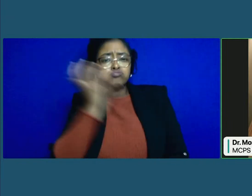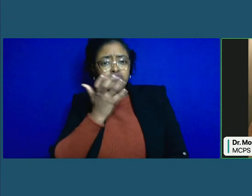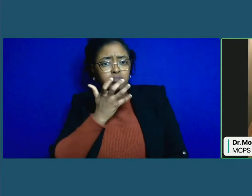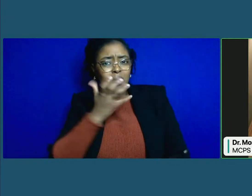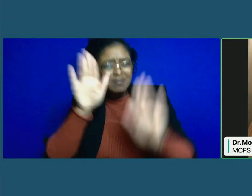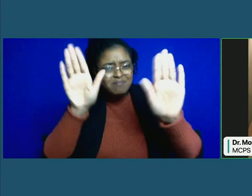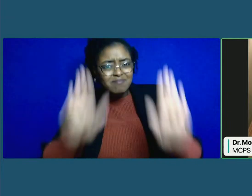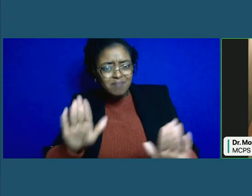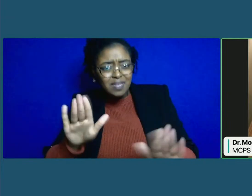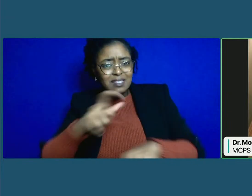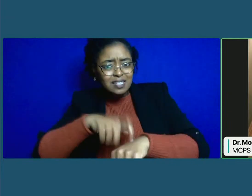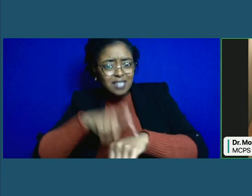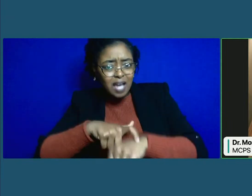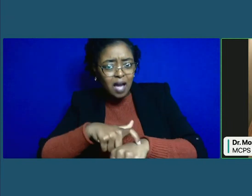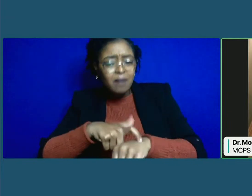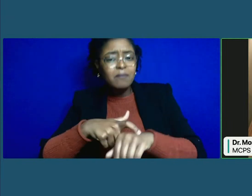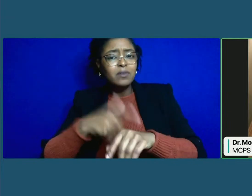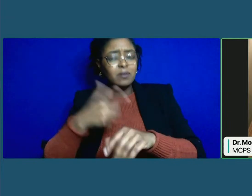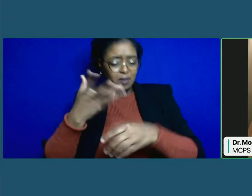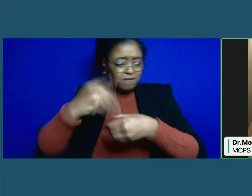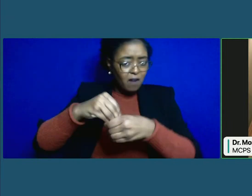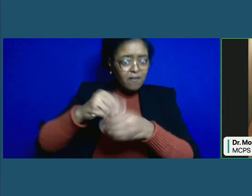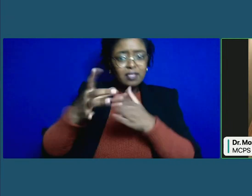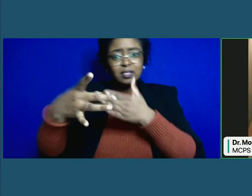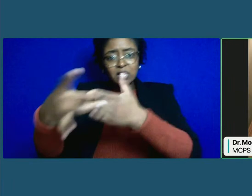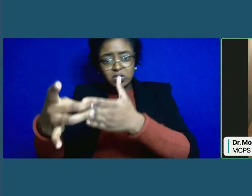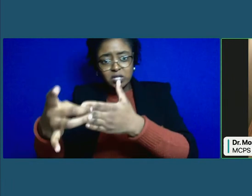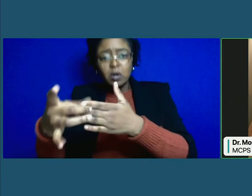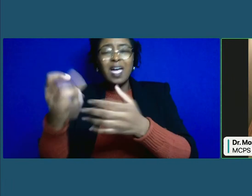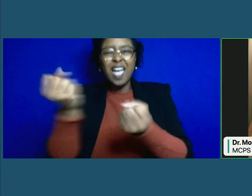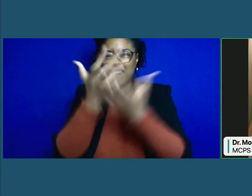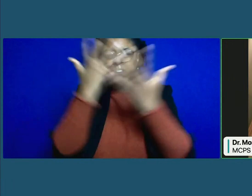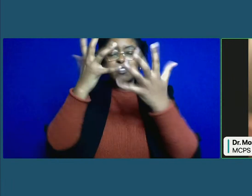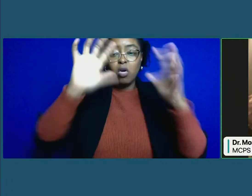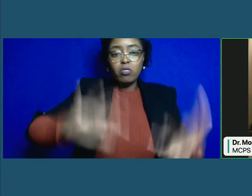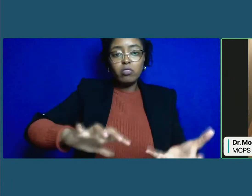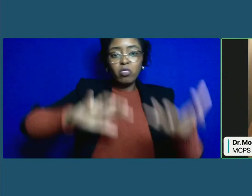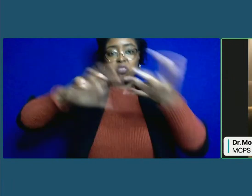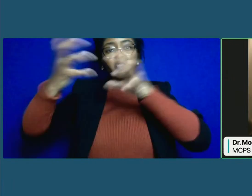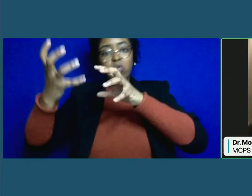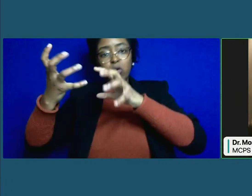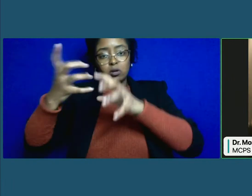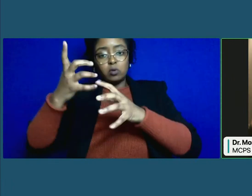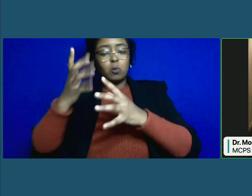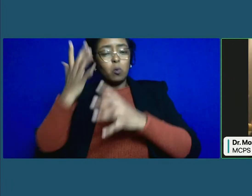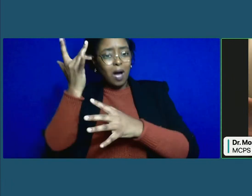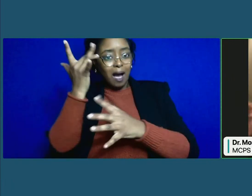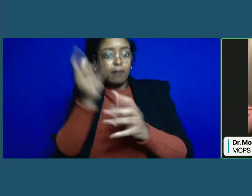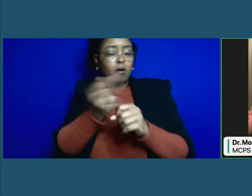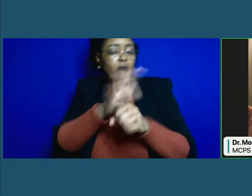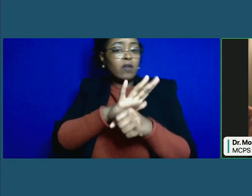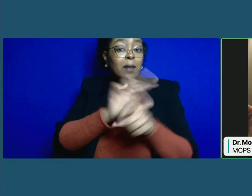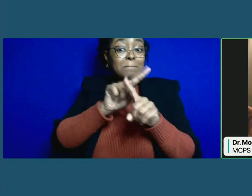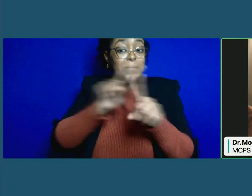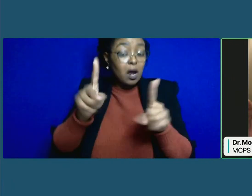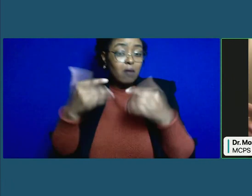definitely not an easy time. But why our what an amazing time to be in leadership when everything